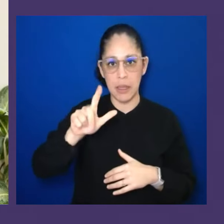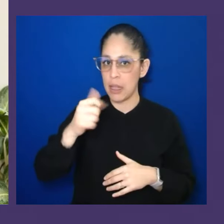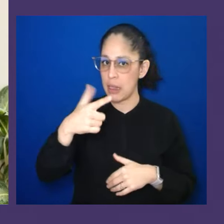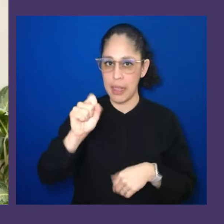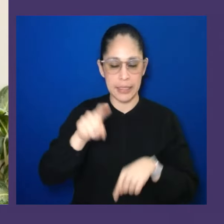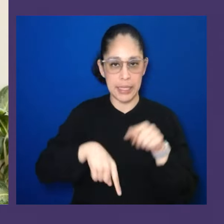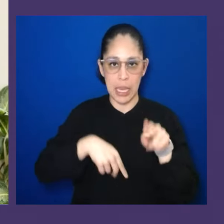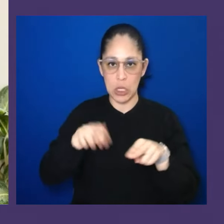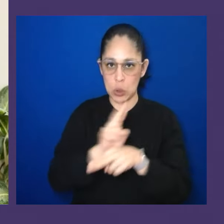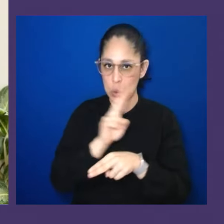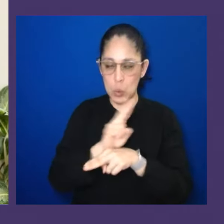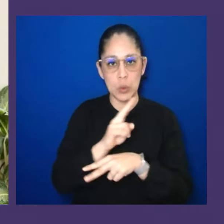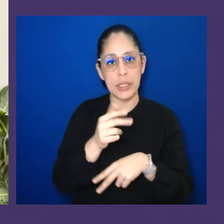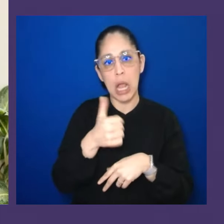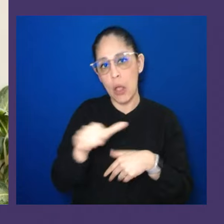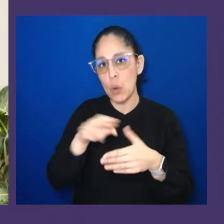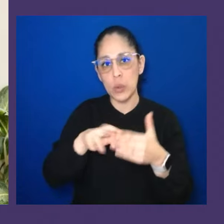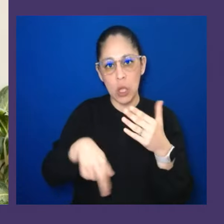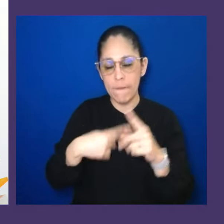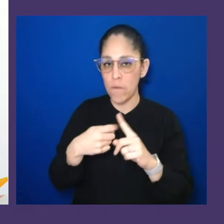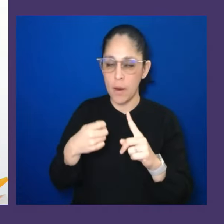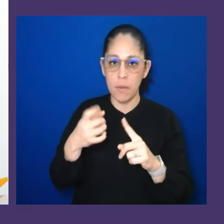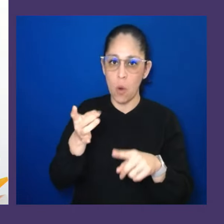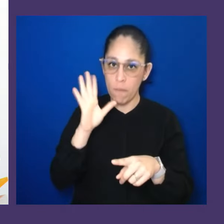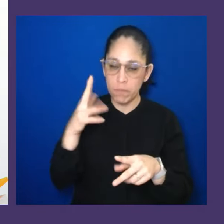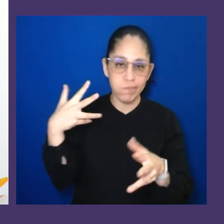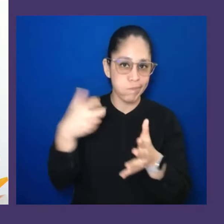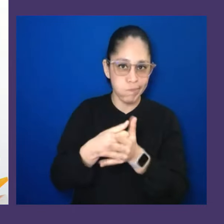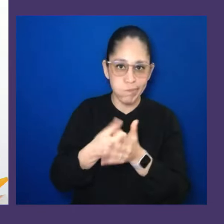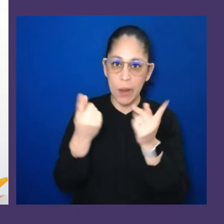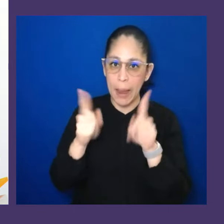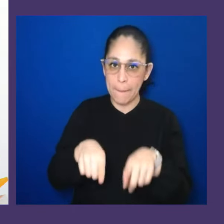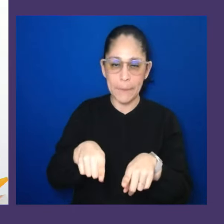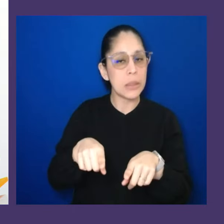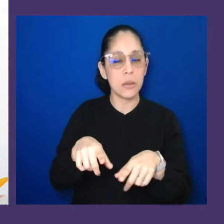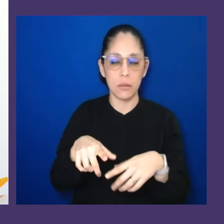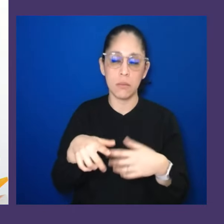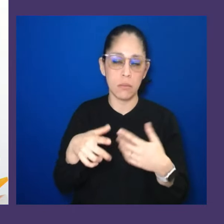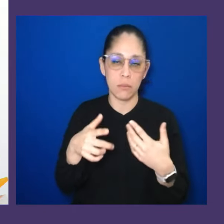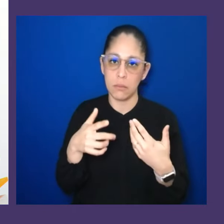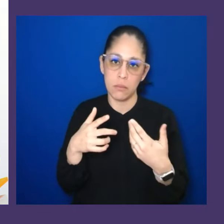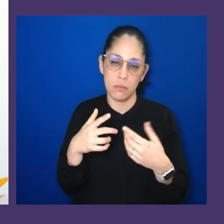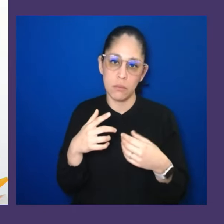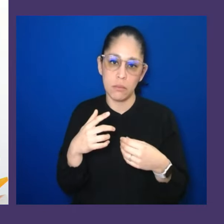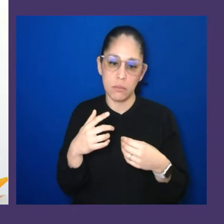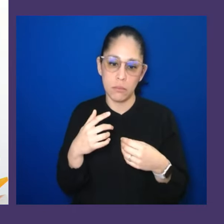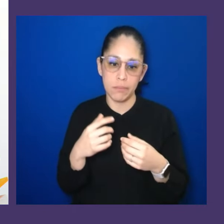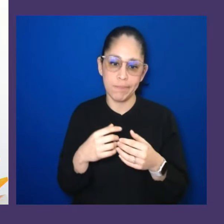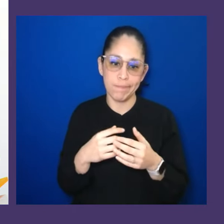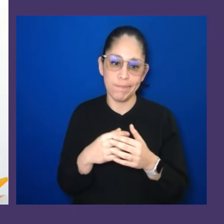that such a big crash have, which various and arduous,